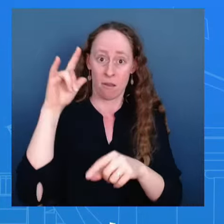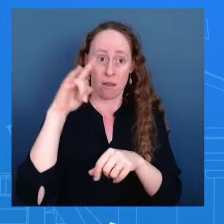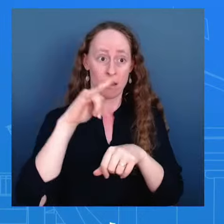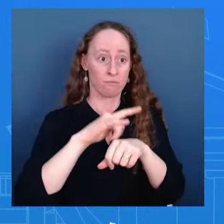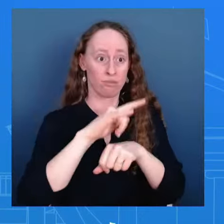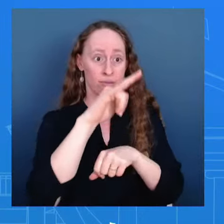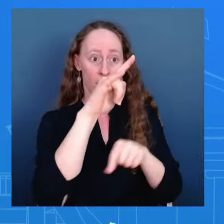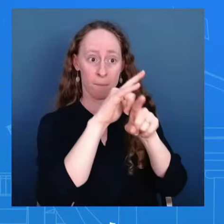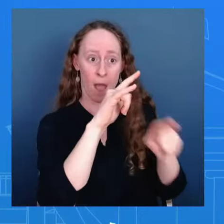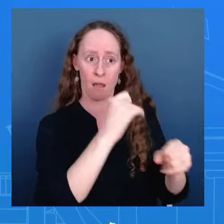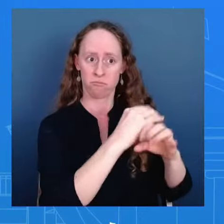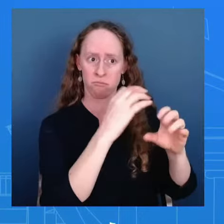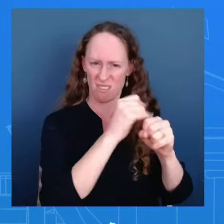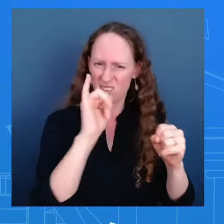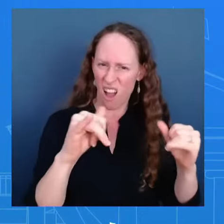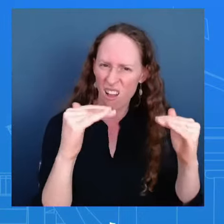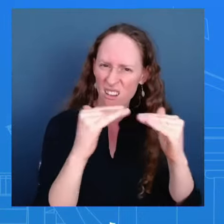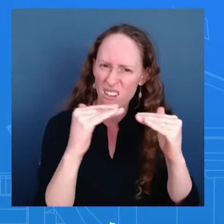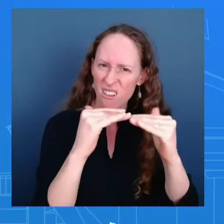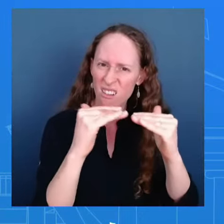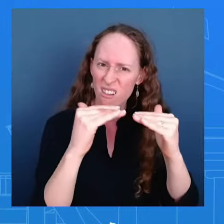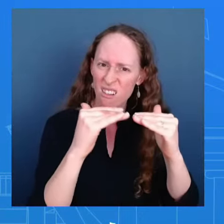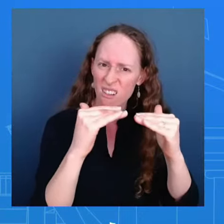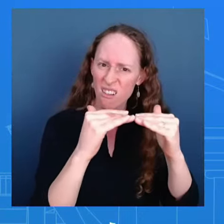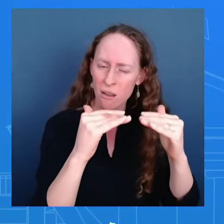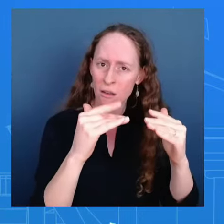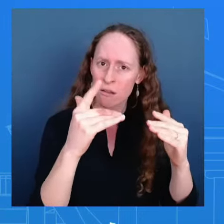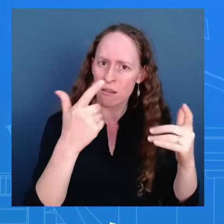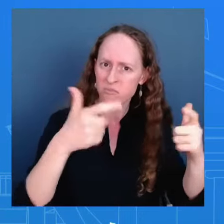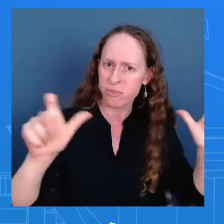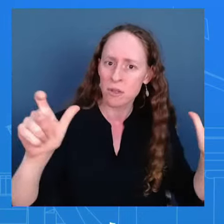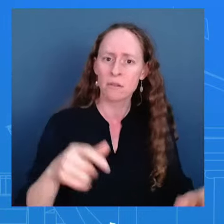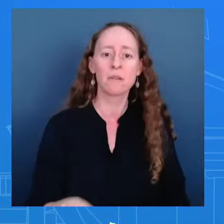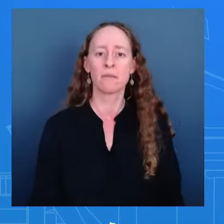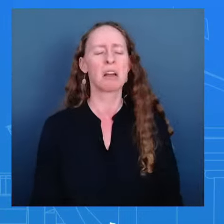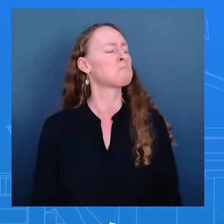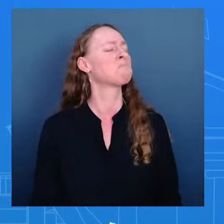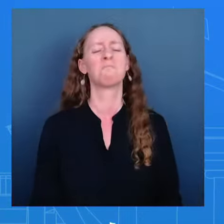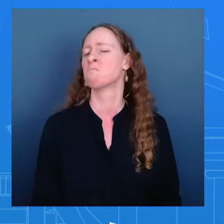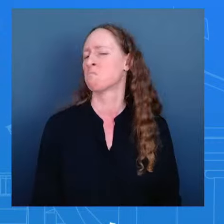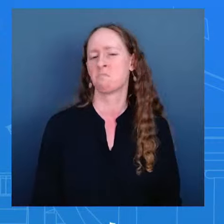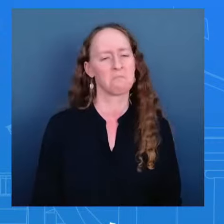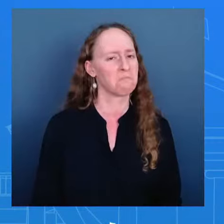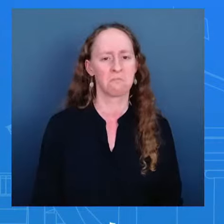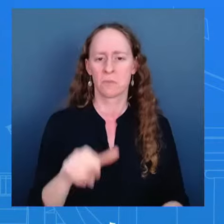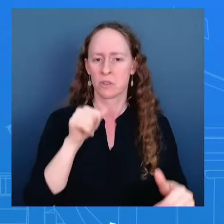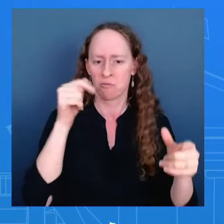The Press: Would additional airstrikes constitute a major military operation?